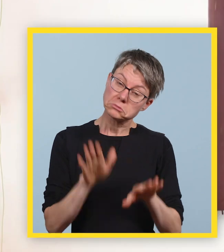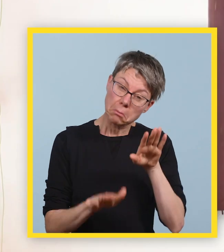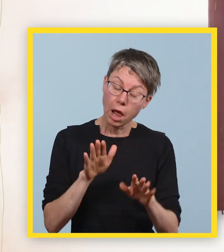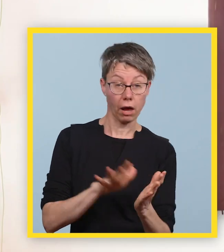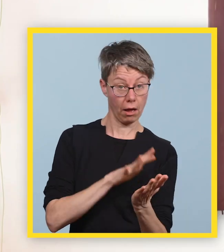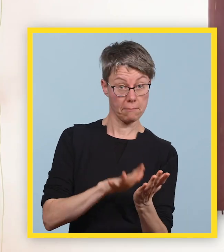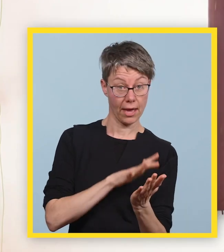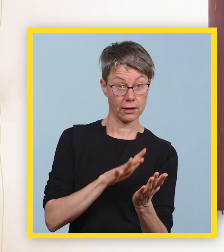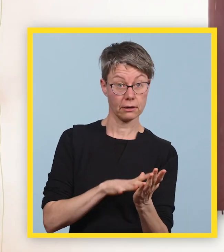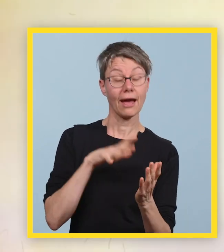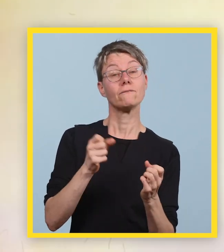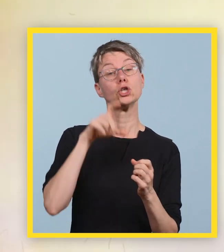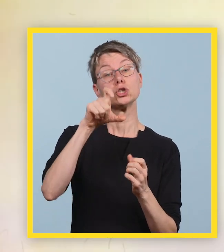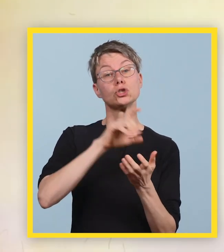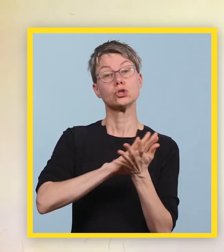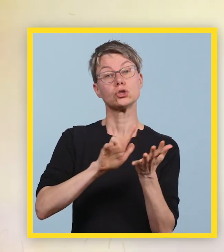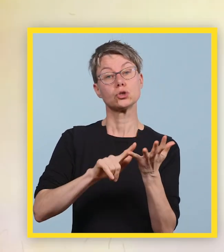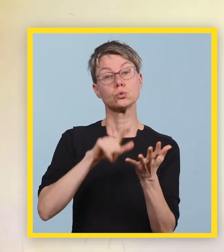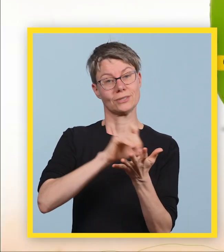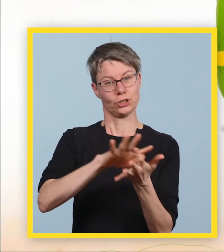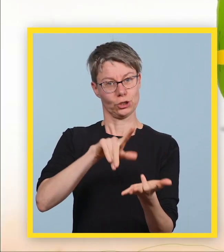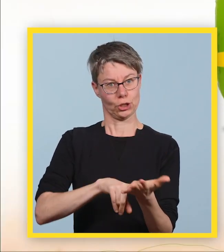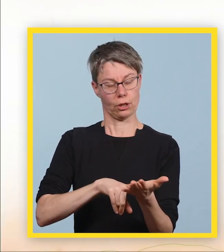there's always Chuchel, which Rad livestreamed a few years back.